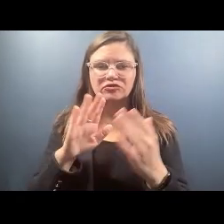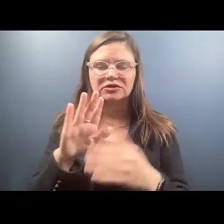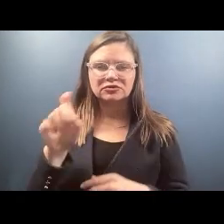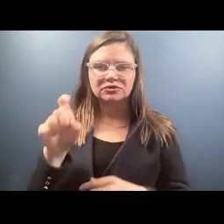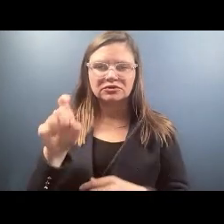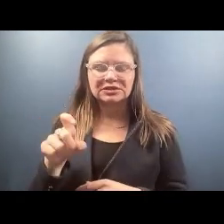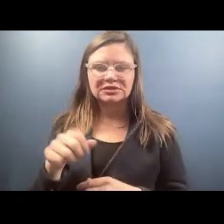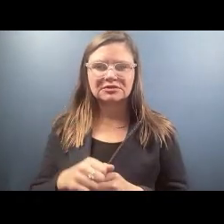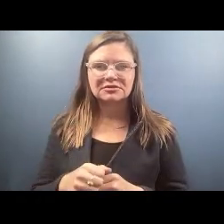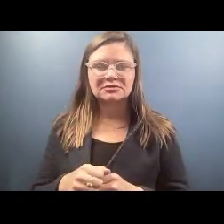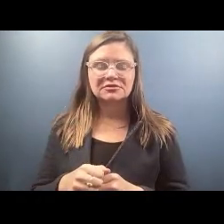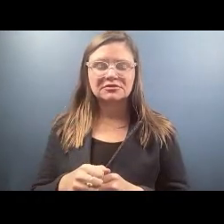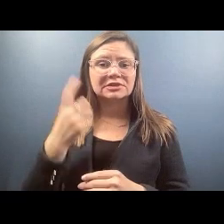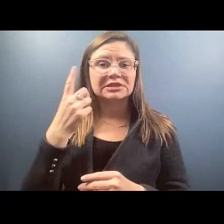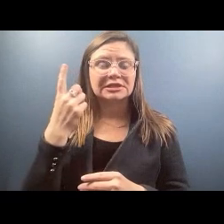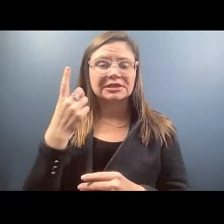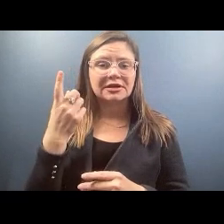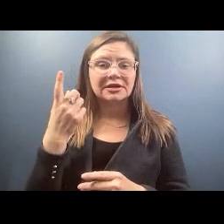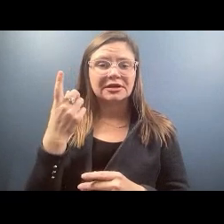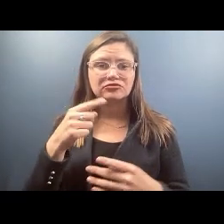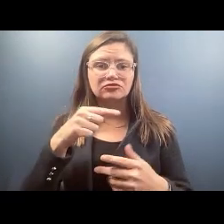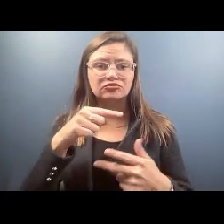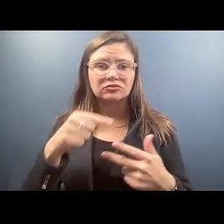We can think about them in in three buckets, though,